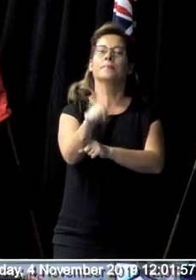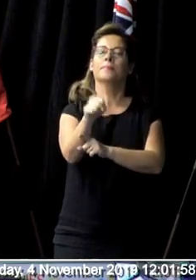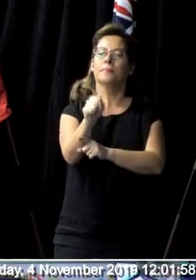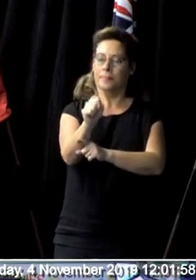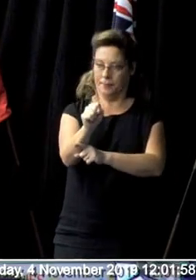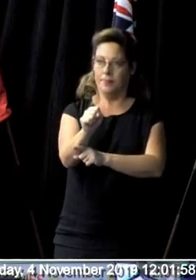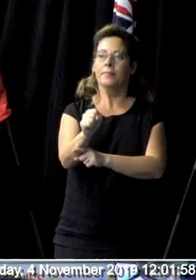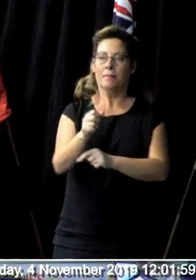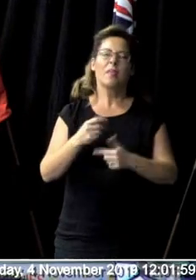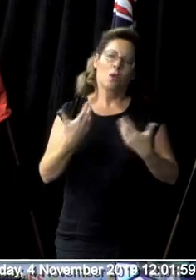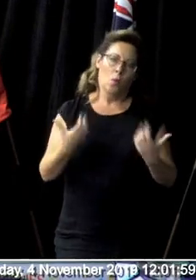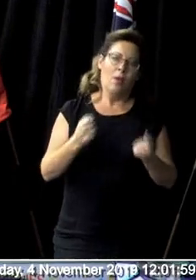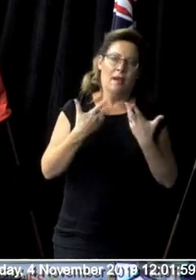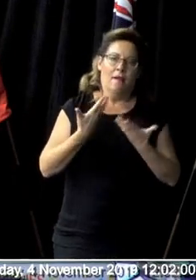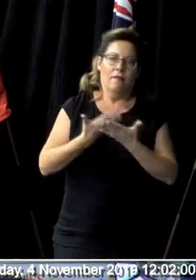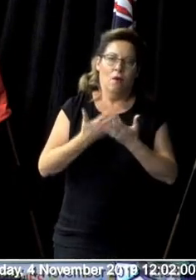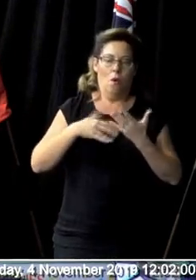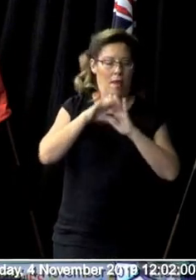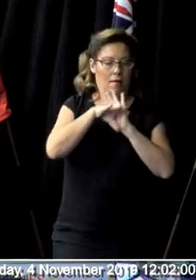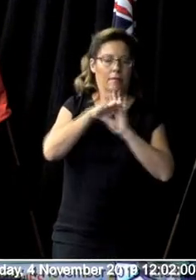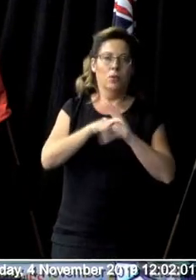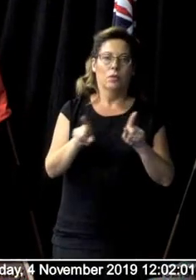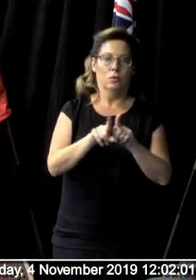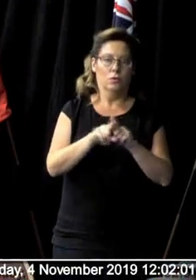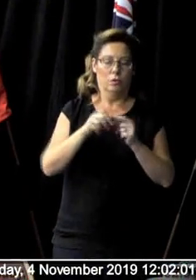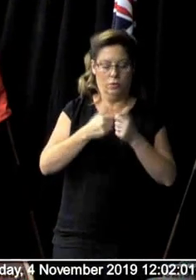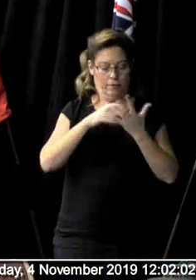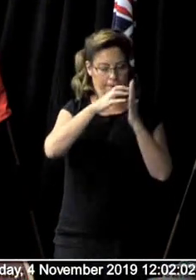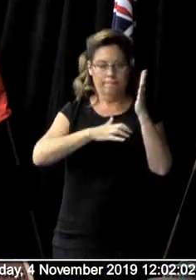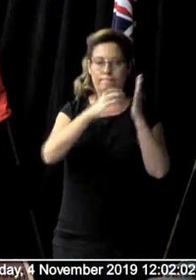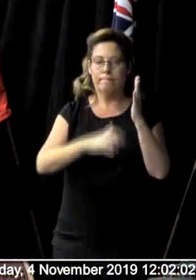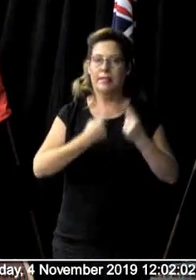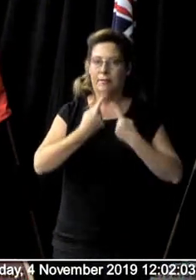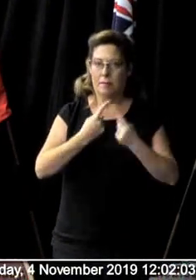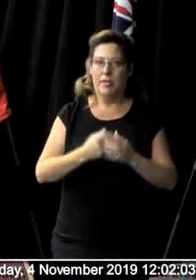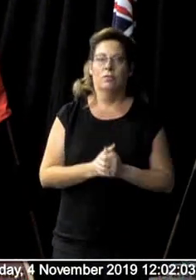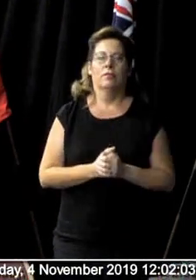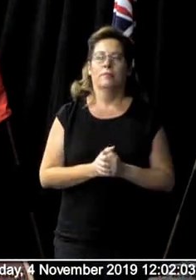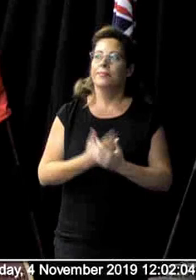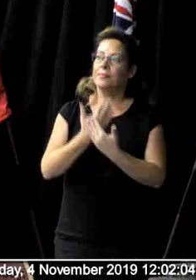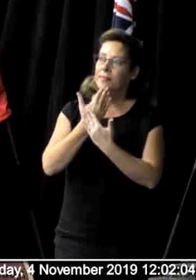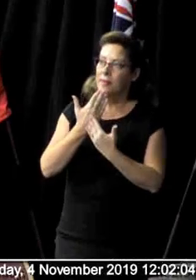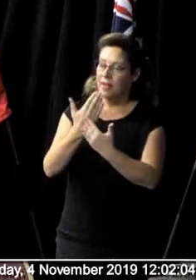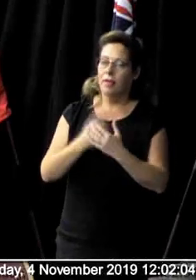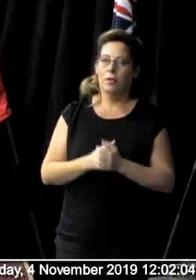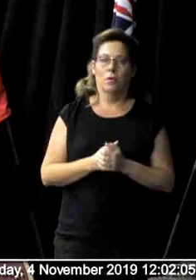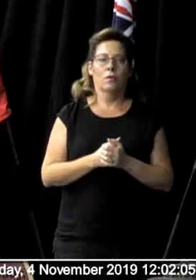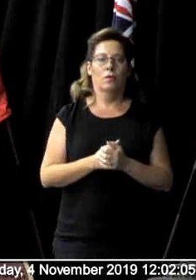or electronic version of that document. DR MELLIFONT: Thank you. Thank you. May I also inform the Chair and Commissioners that Ms McMillan QC